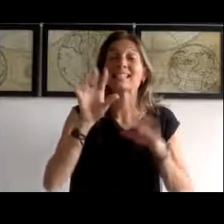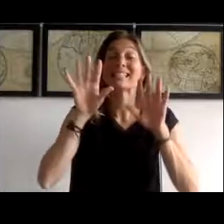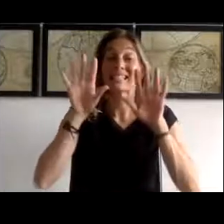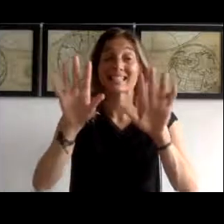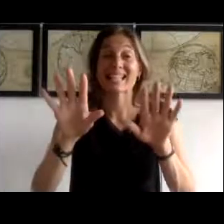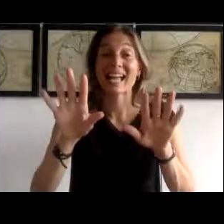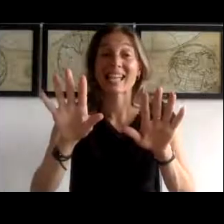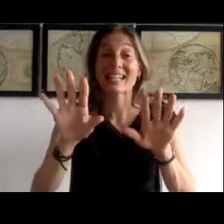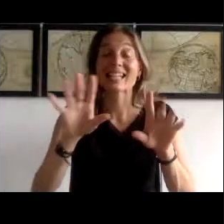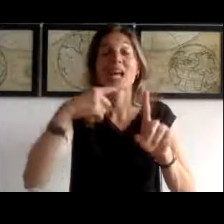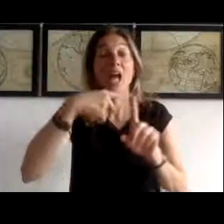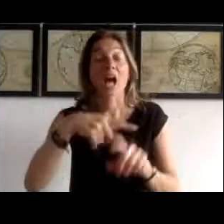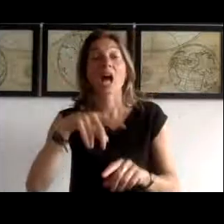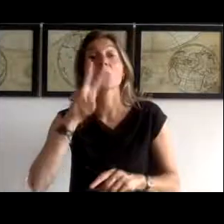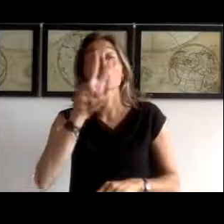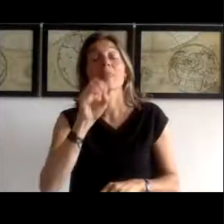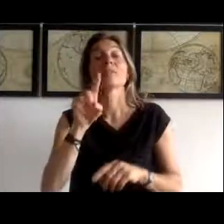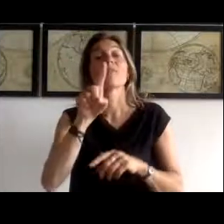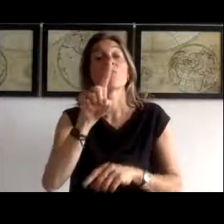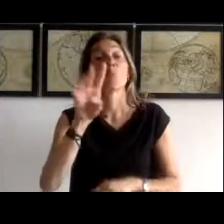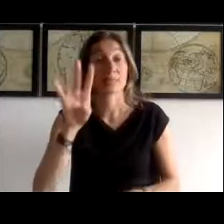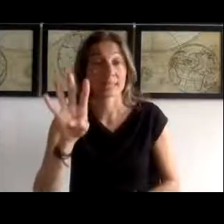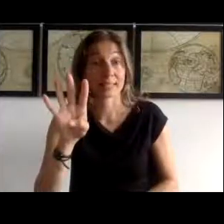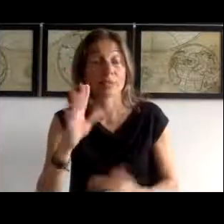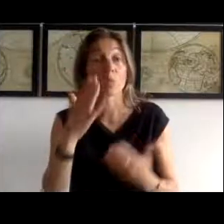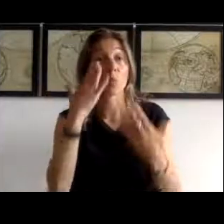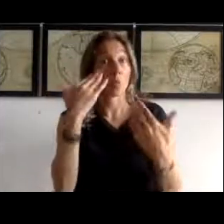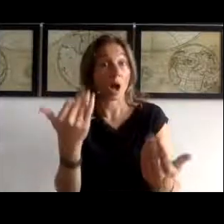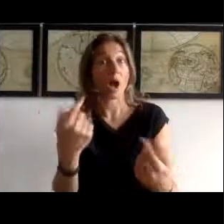we also propose certain new actions that are particularly meant